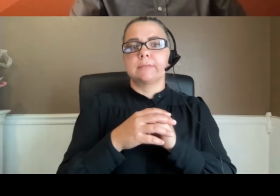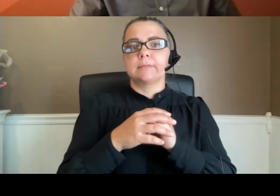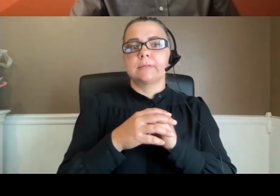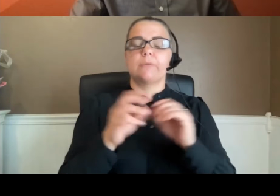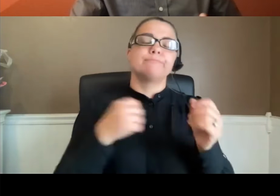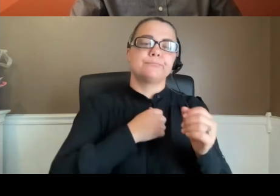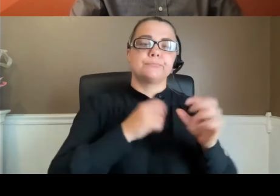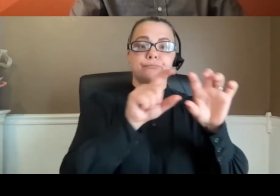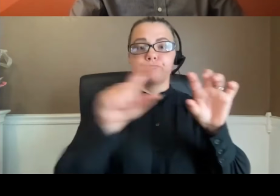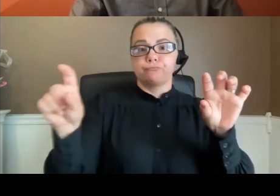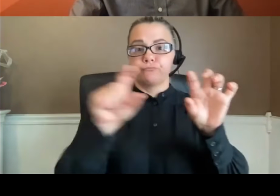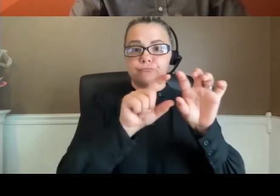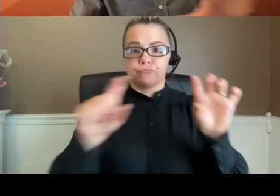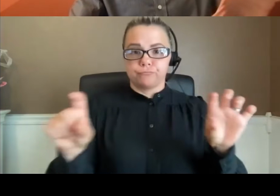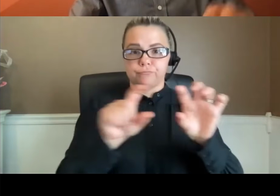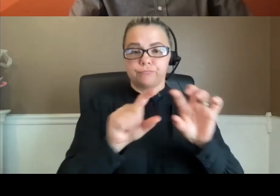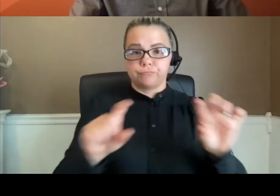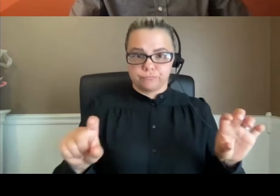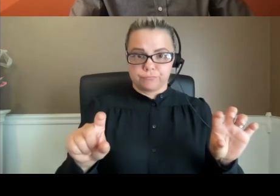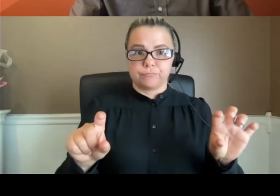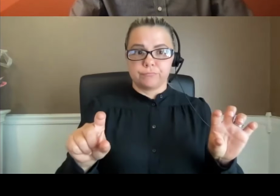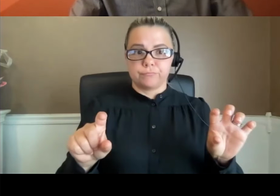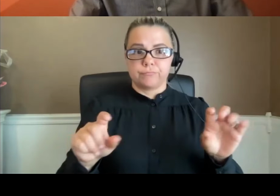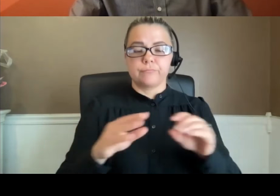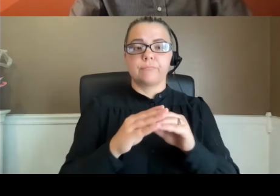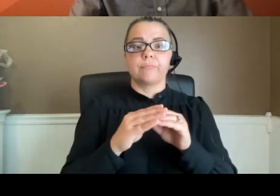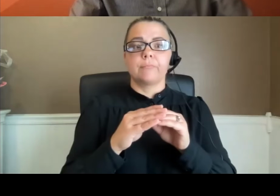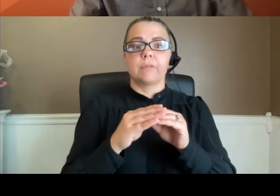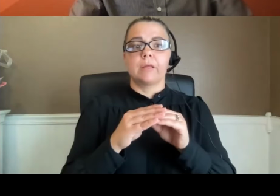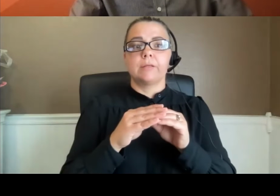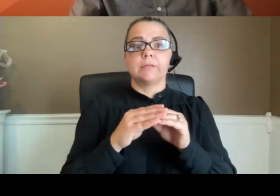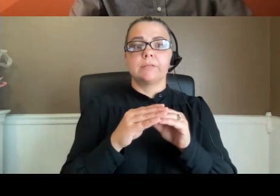big values at the top to the bottom instead of, saying that for folks who are not seeing